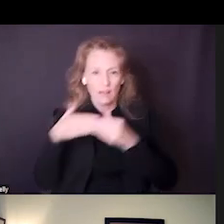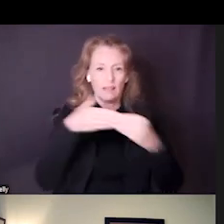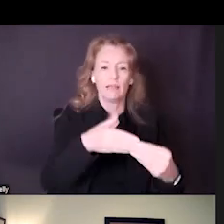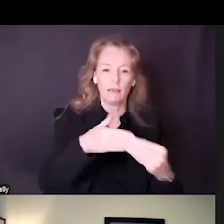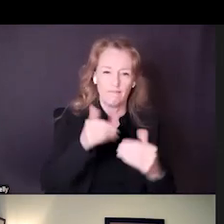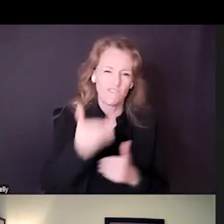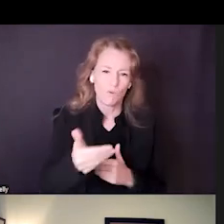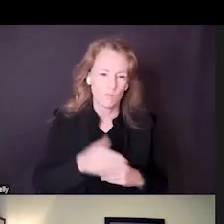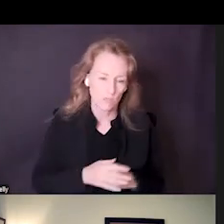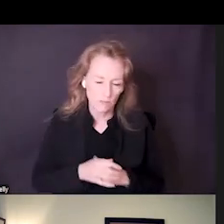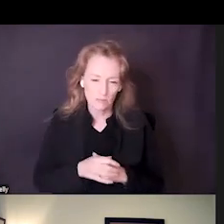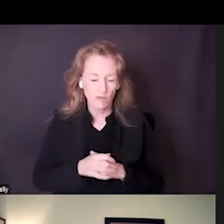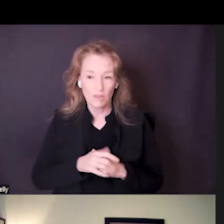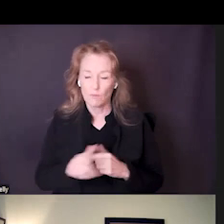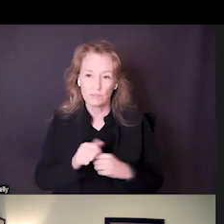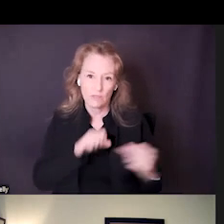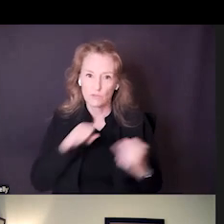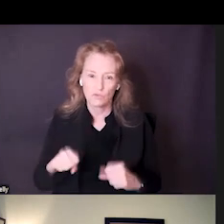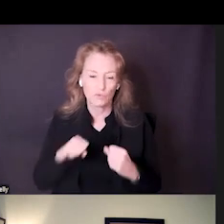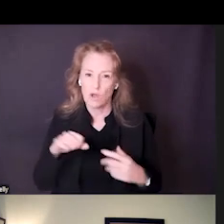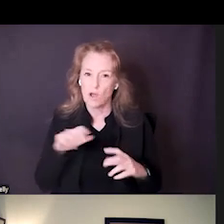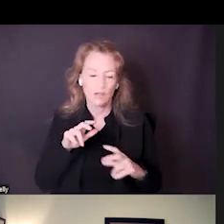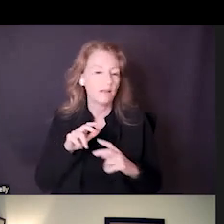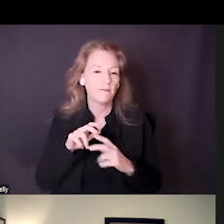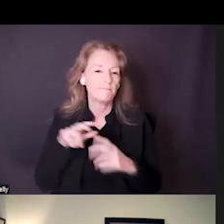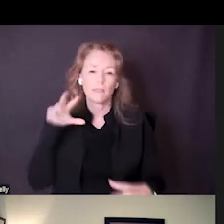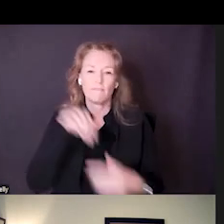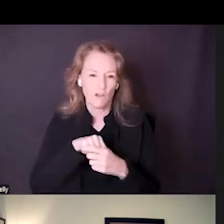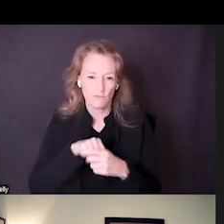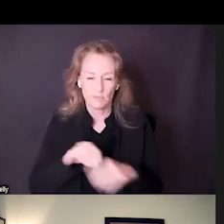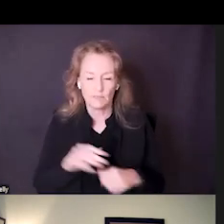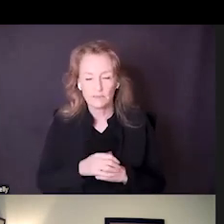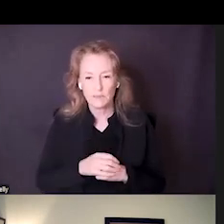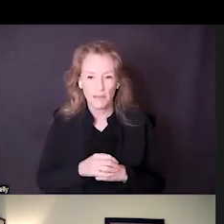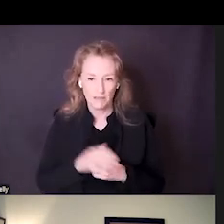SO AGAIN, I APPLAUD SAMHSA FOR THE VISION.